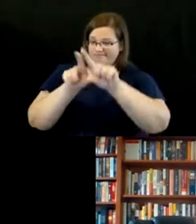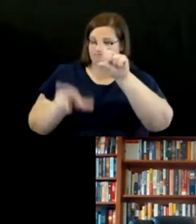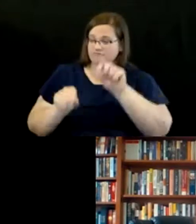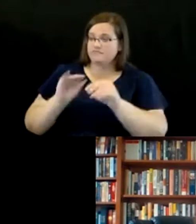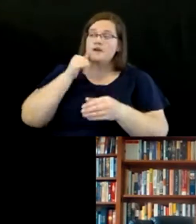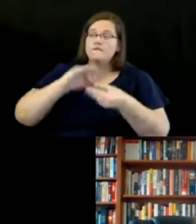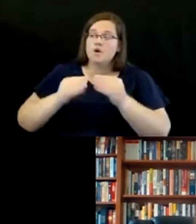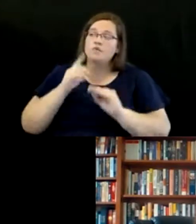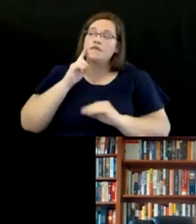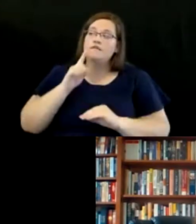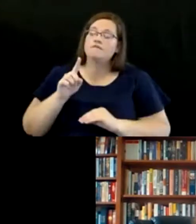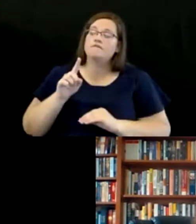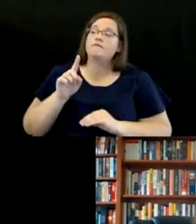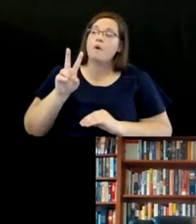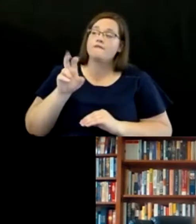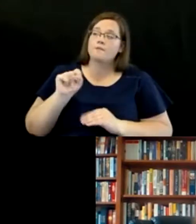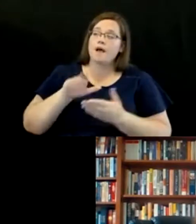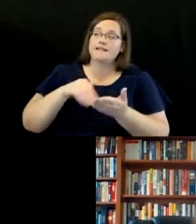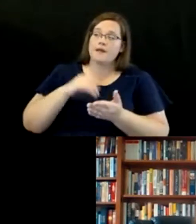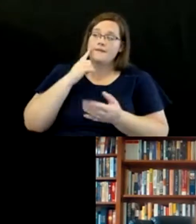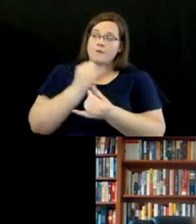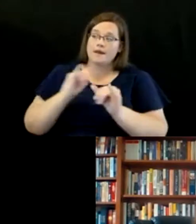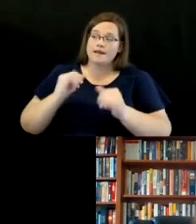Vermont Center for Independent Living. And if other people want to put in